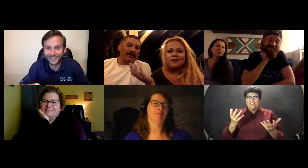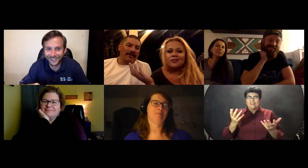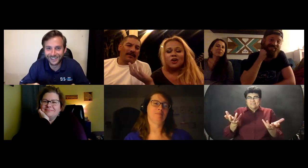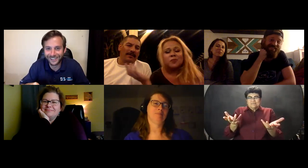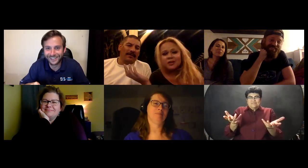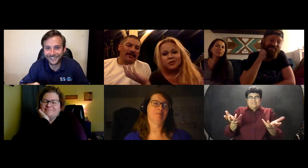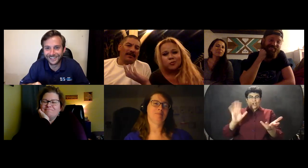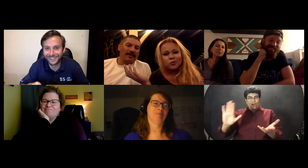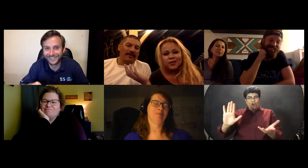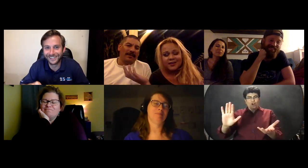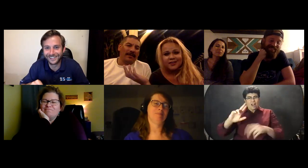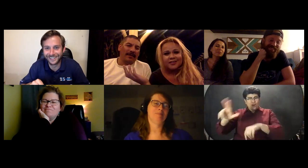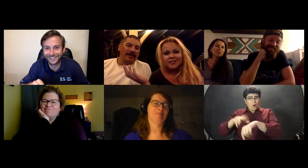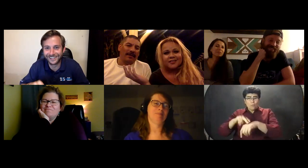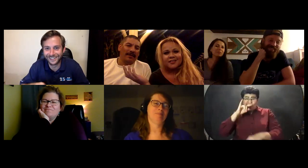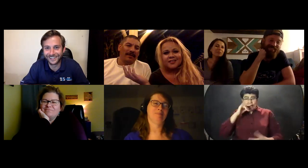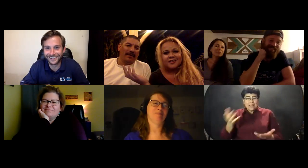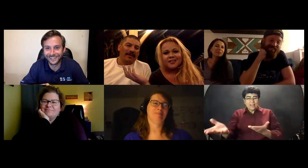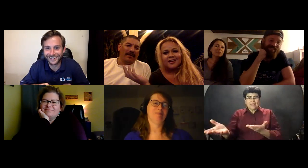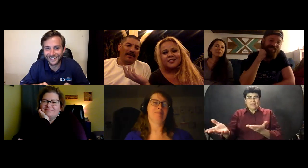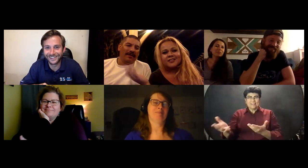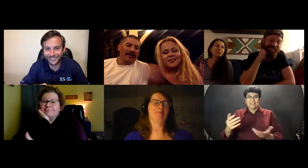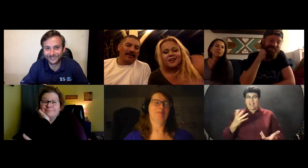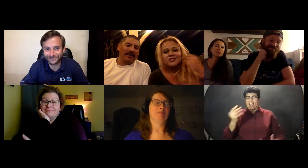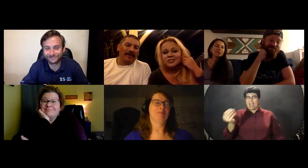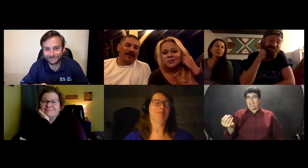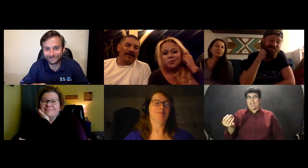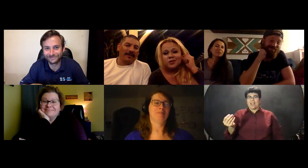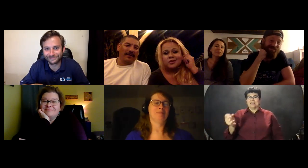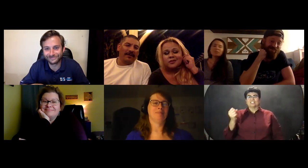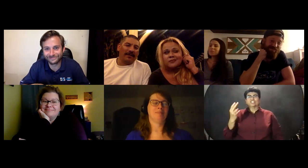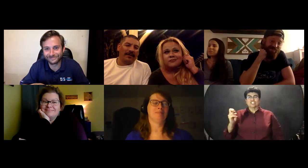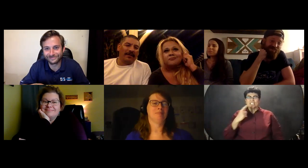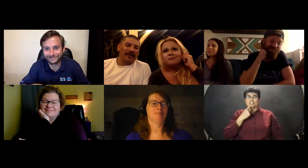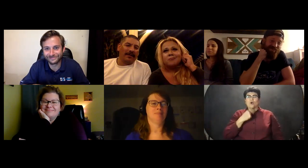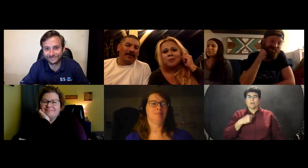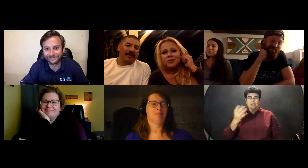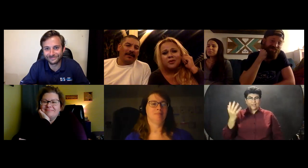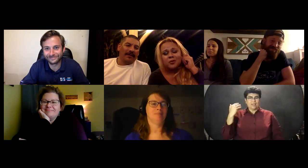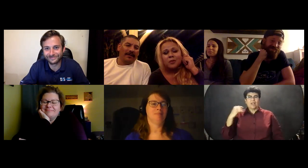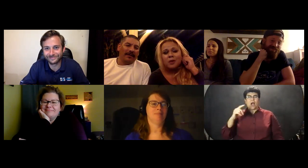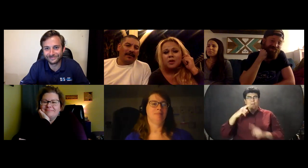her being a normal kid and